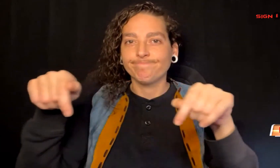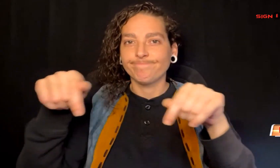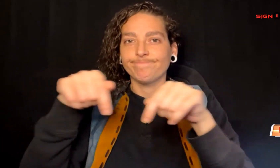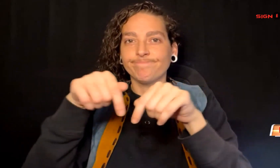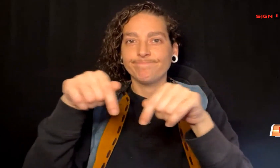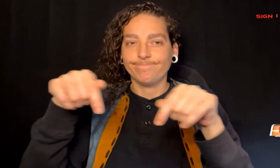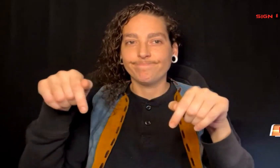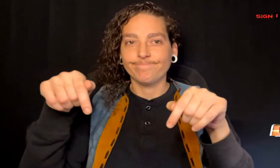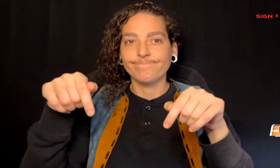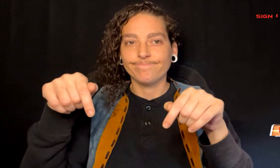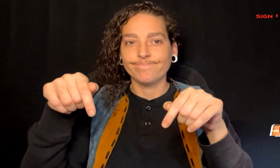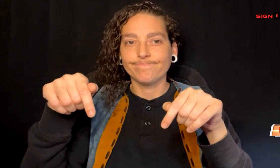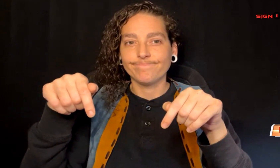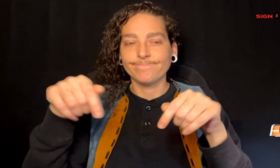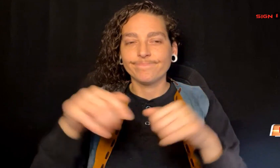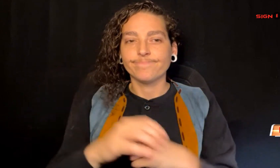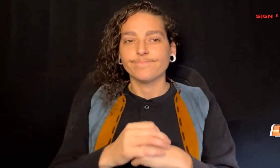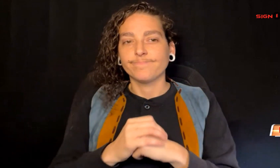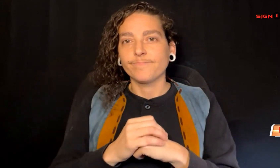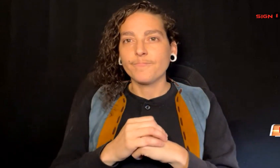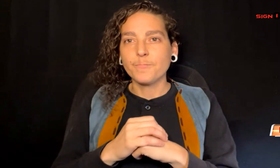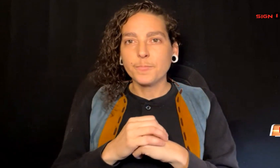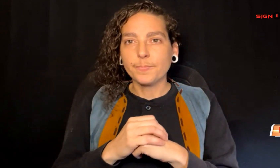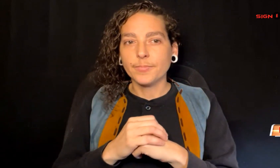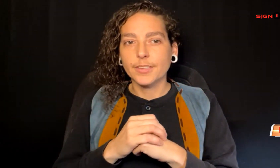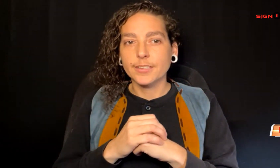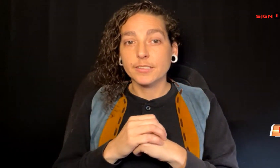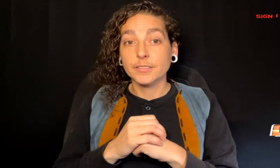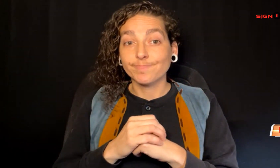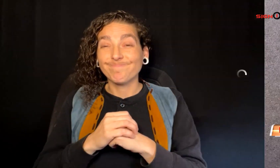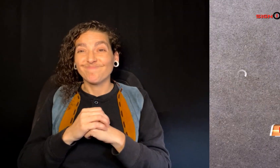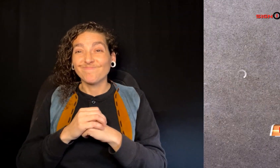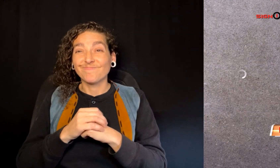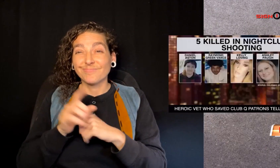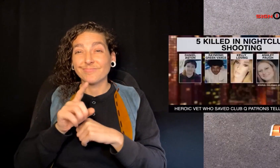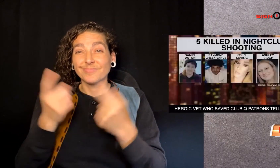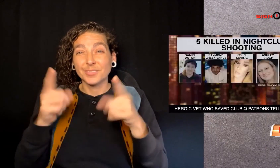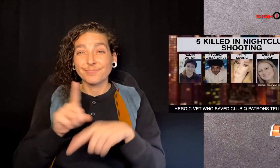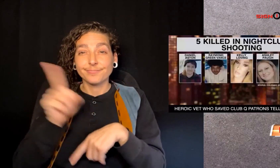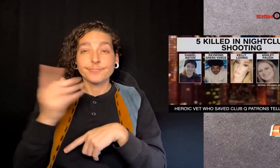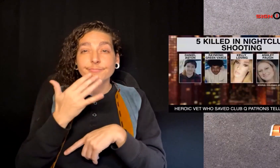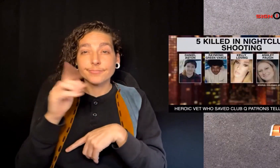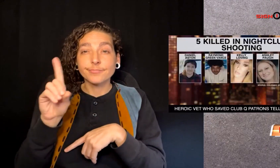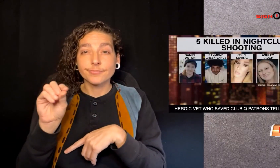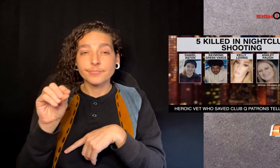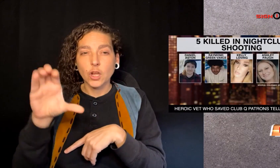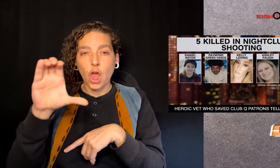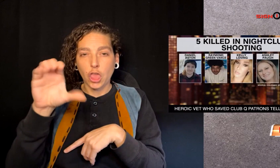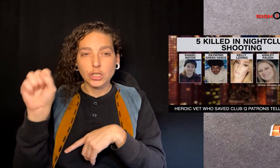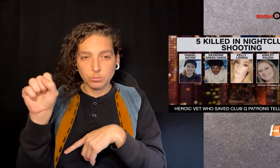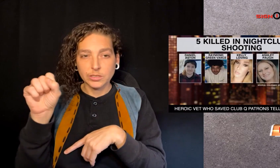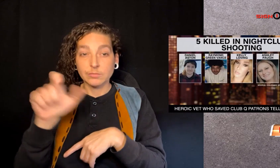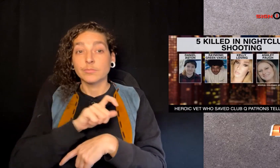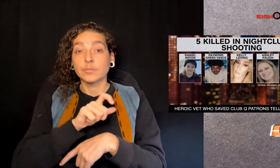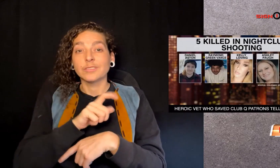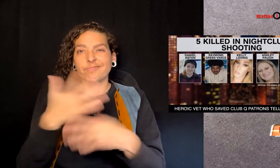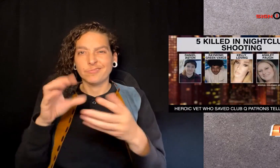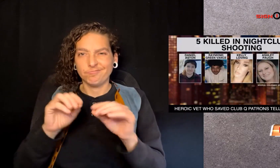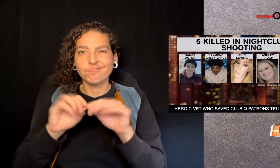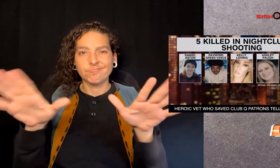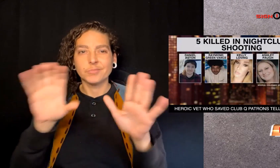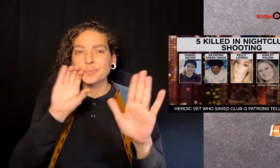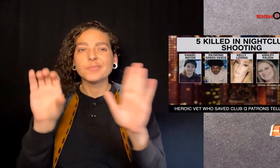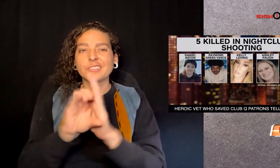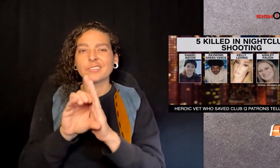may add it at the bottom of the screen Colorado Springs police have released the pictures